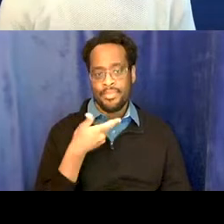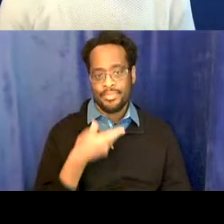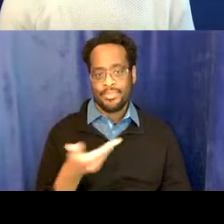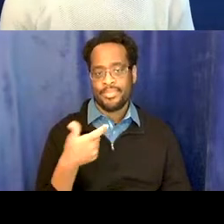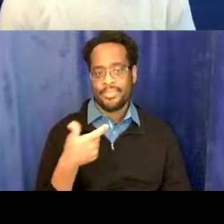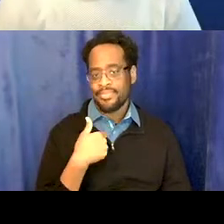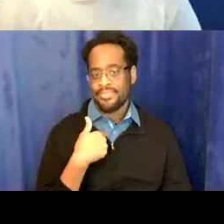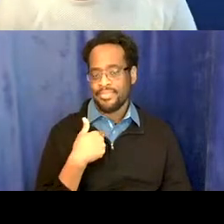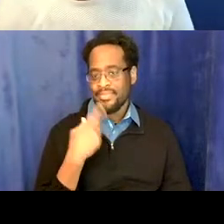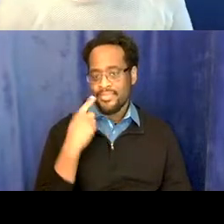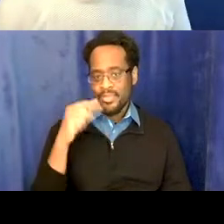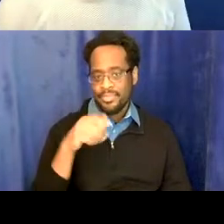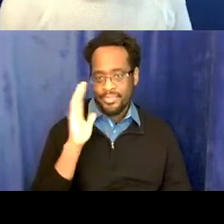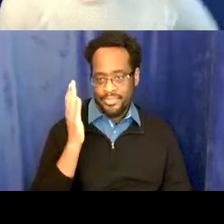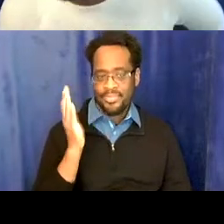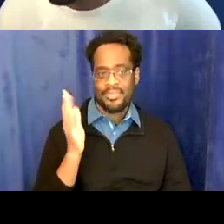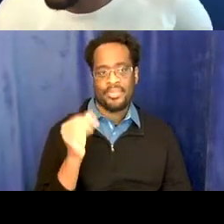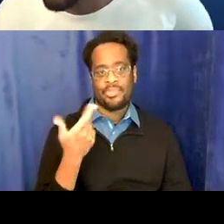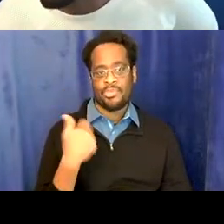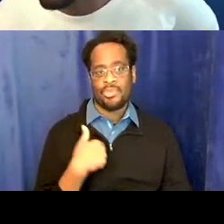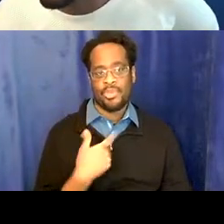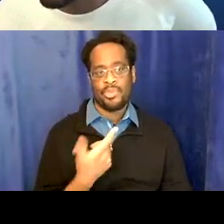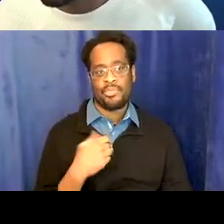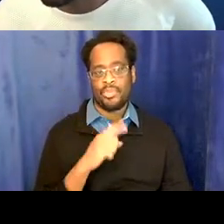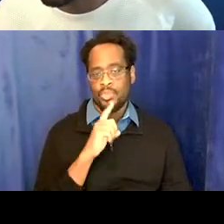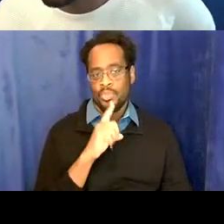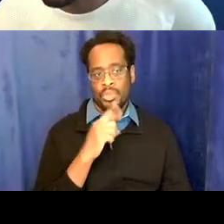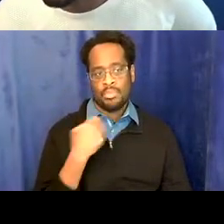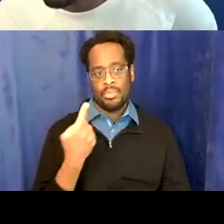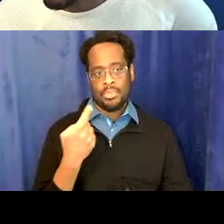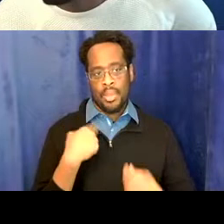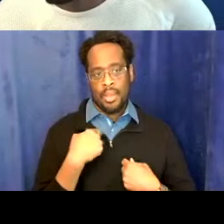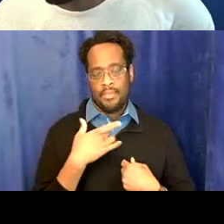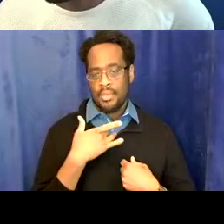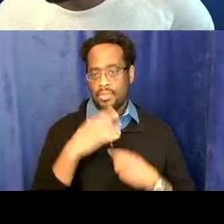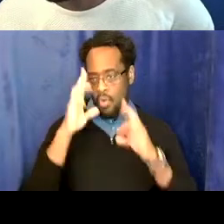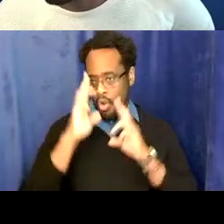Thank you. Thank you for inviting me for this presentation. I'm really really really